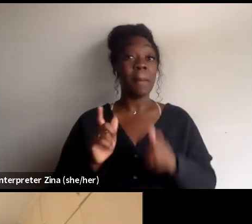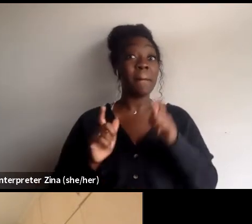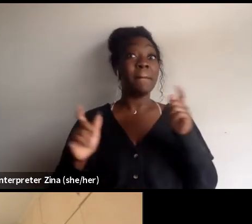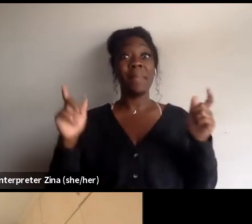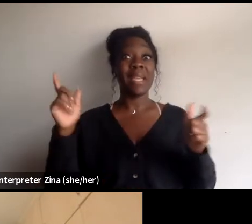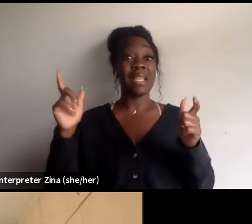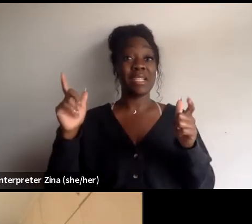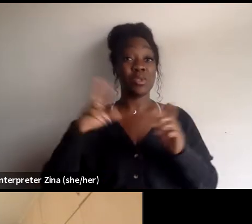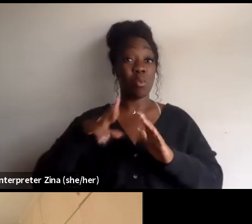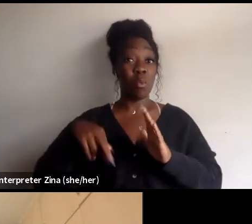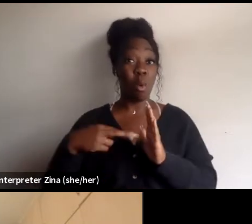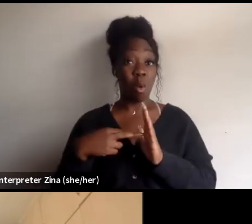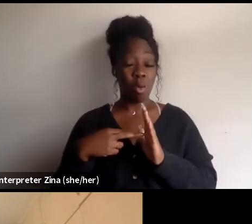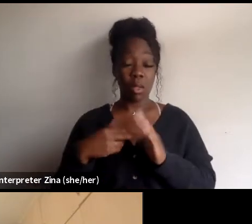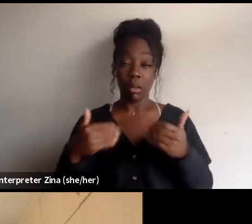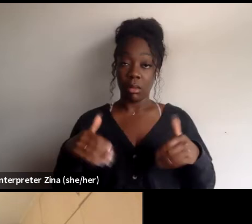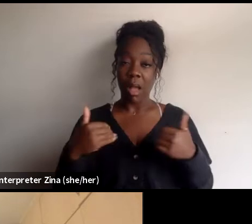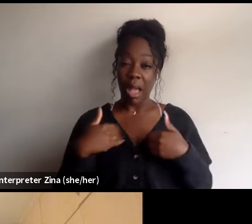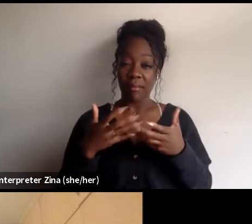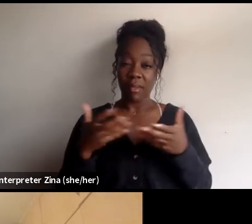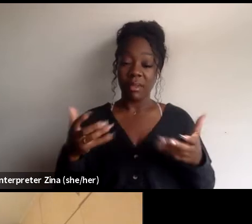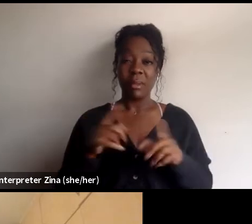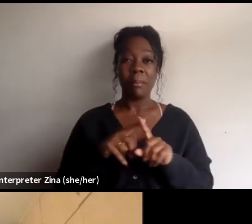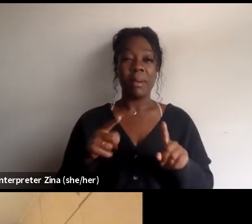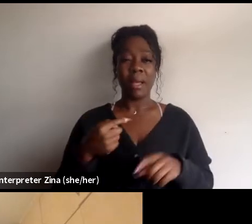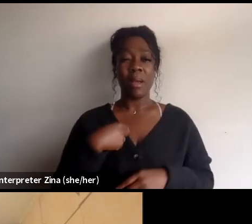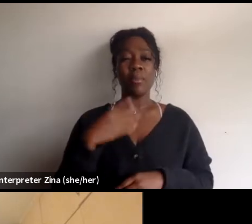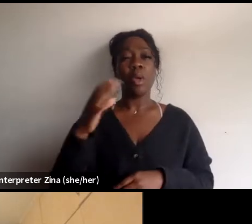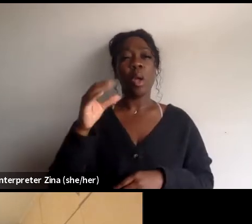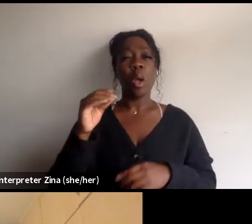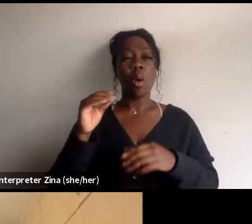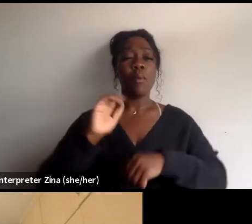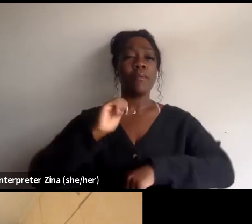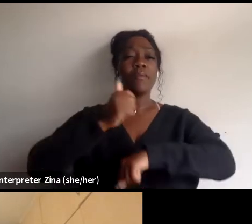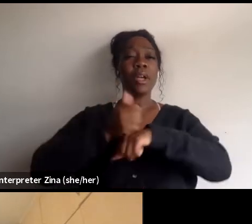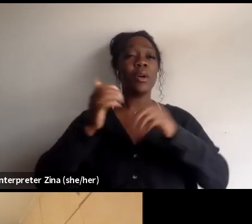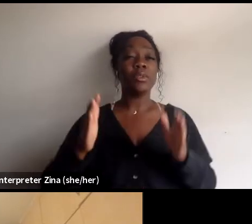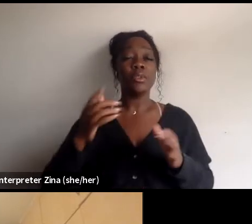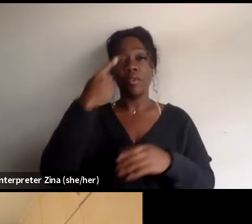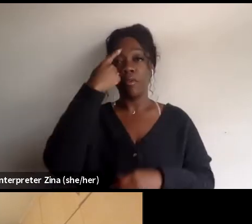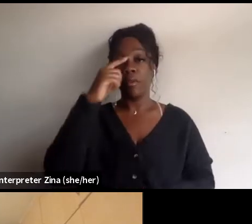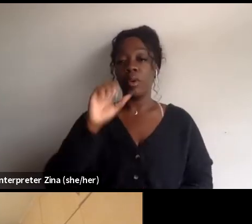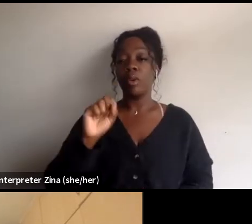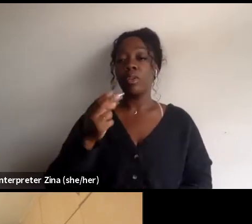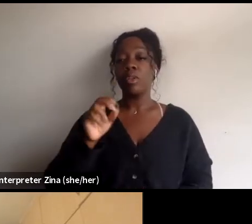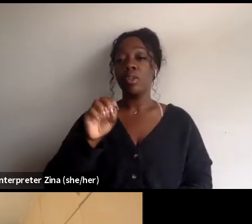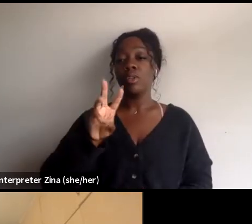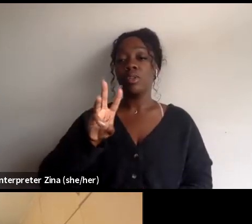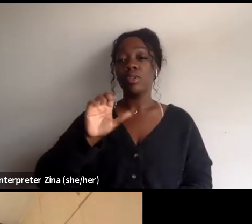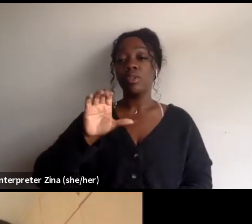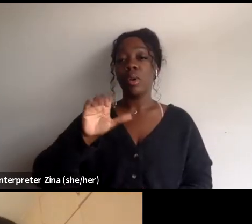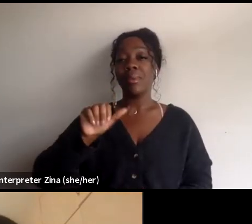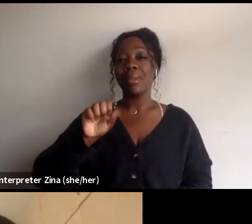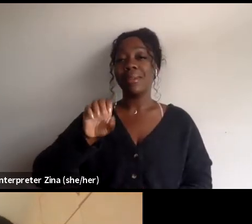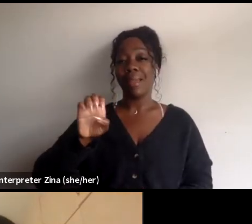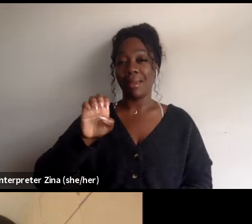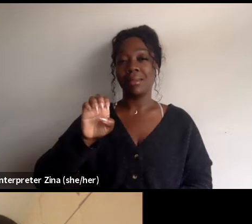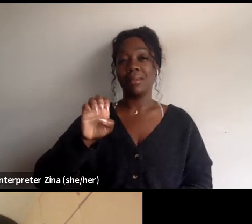is I'm the co-founder of a showcase platform that's located in South Africa